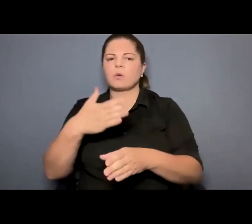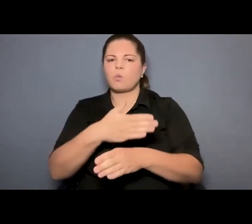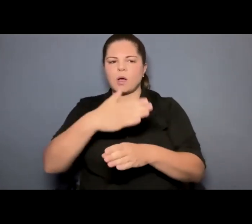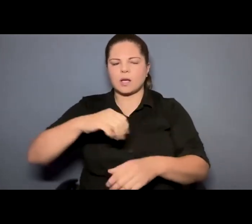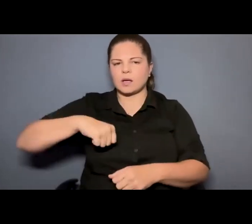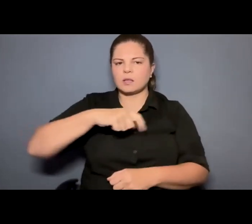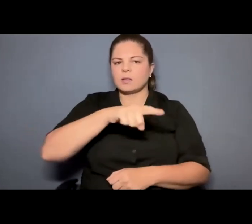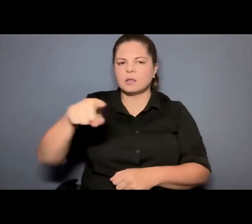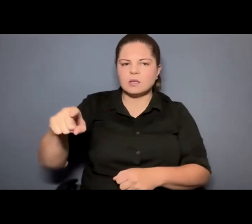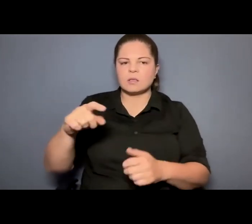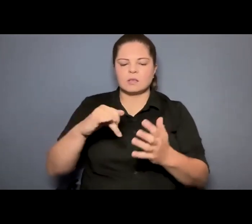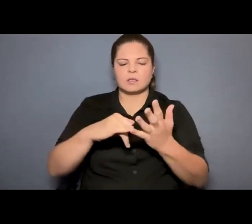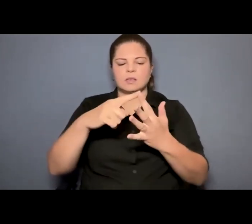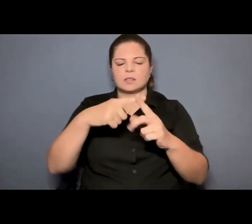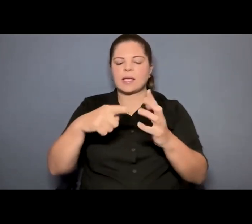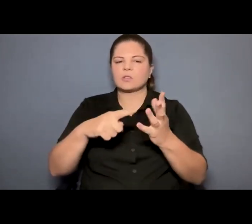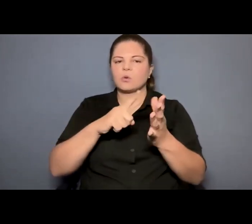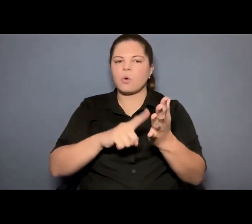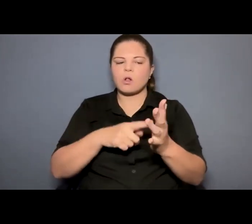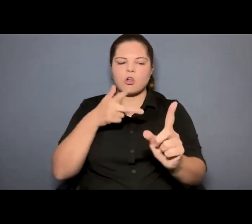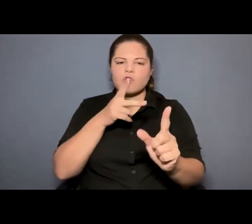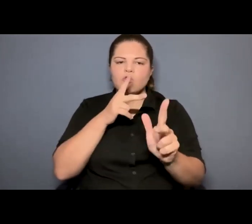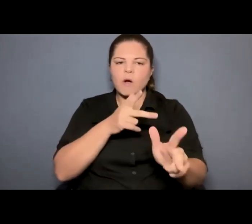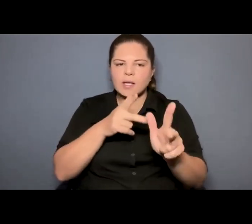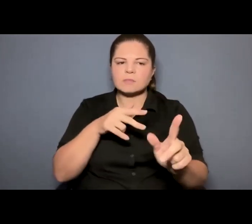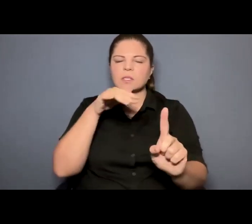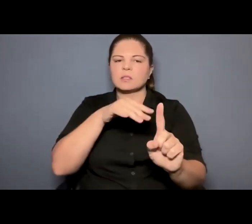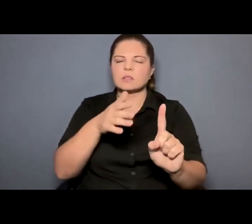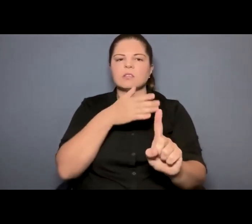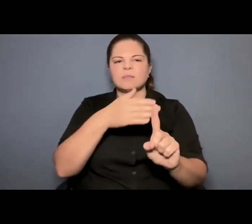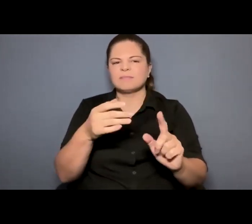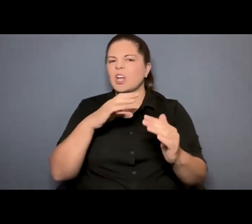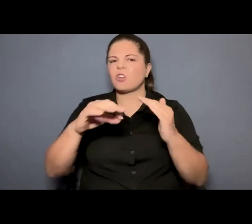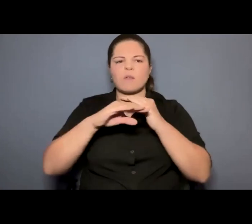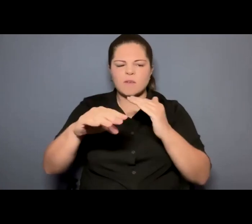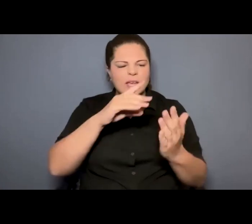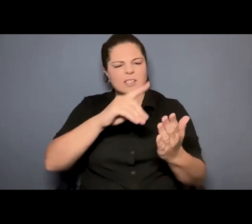forms of sex discrimination, harassment and unfair treatment in the workplace.